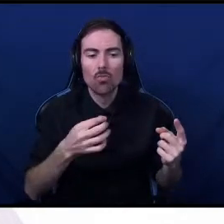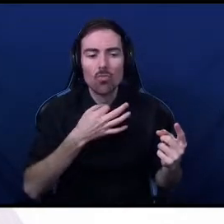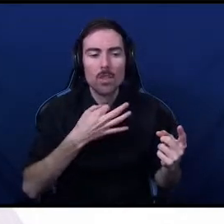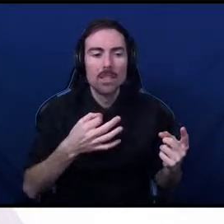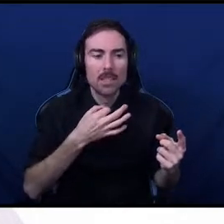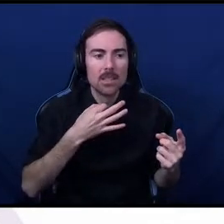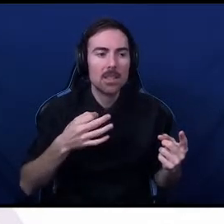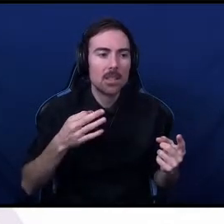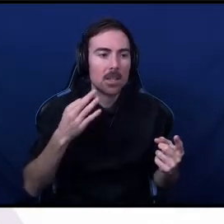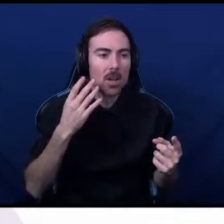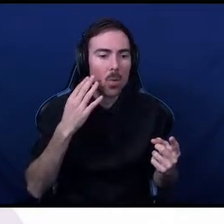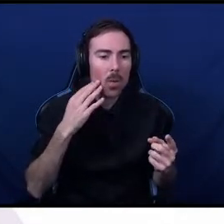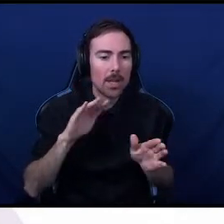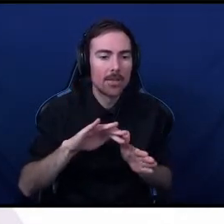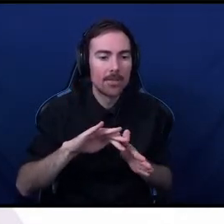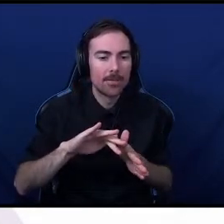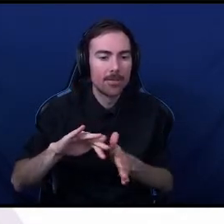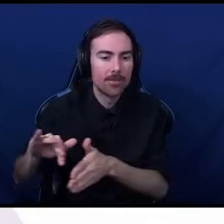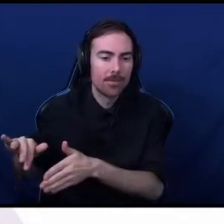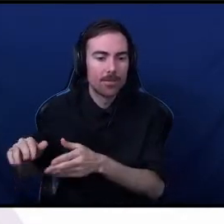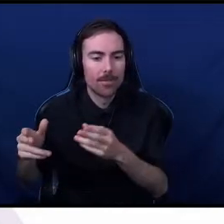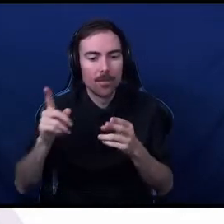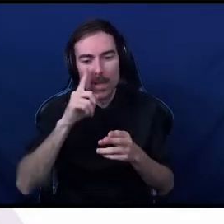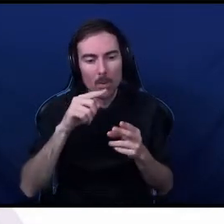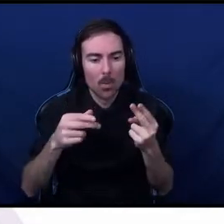experience? I think when we're not actively